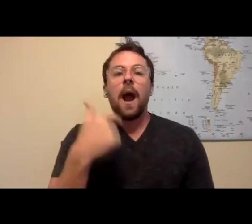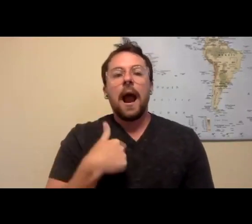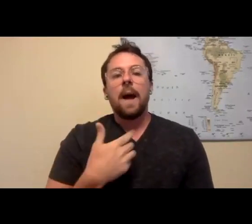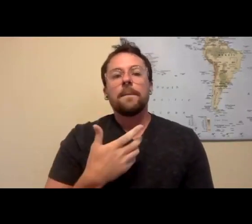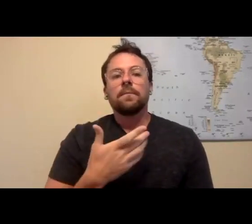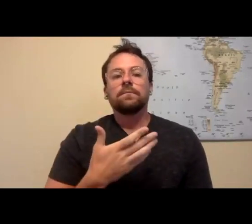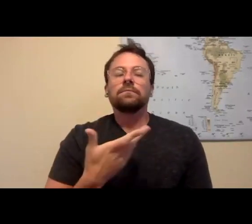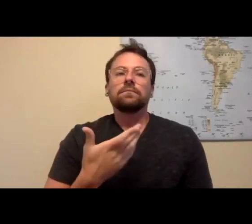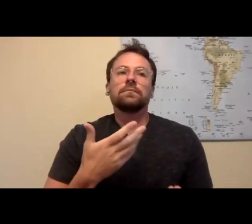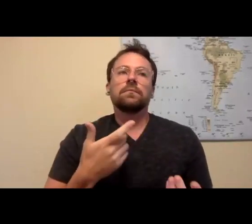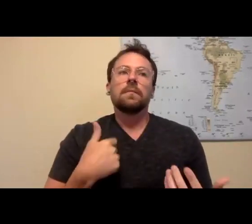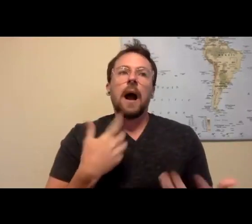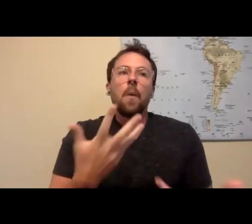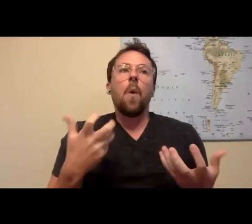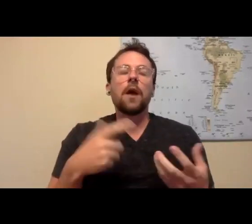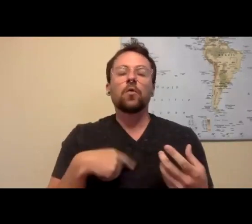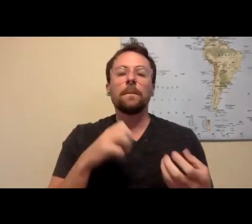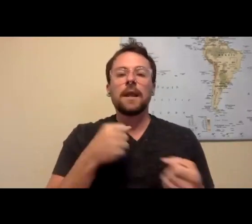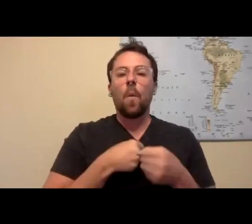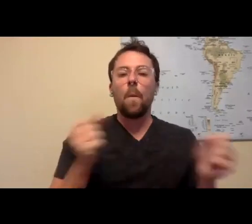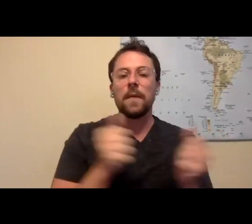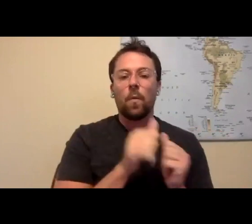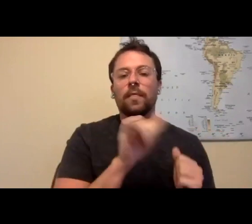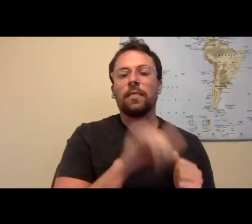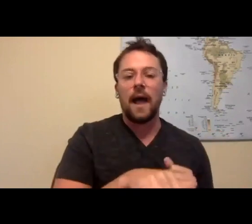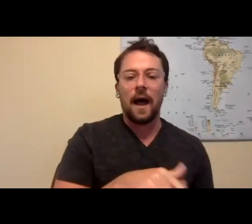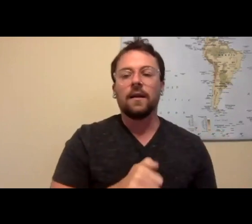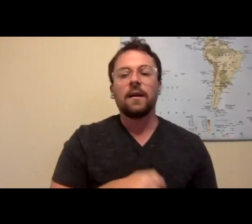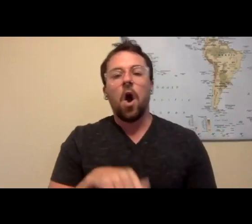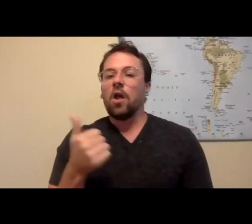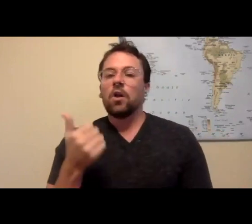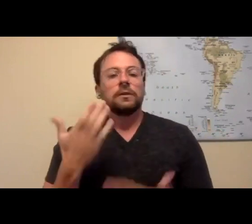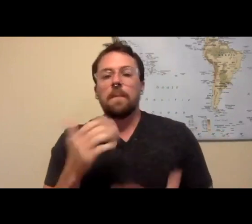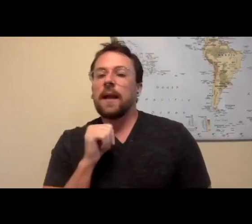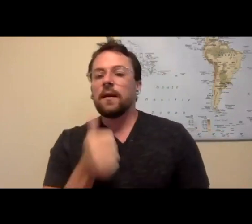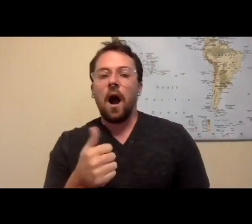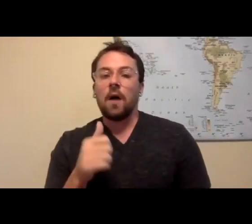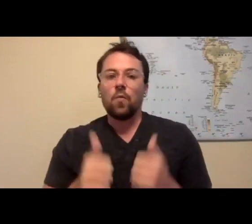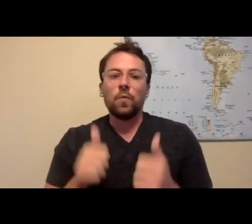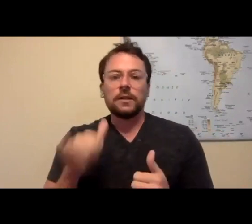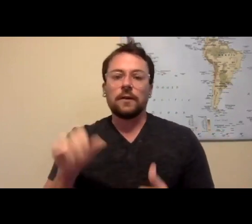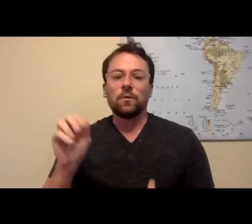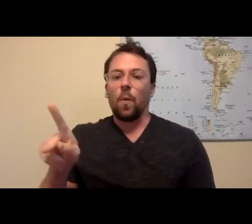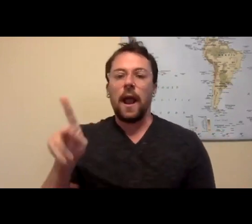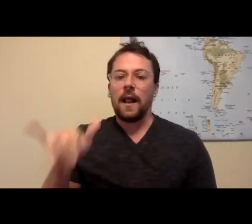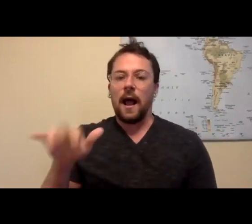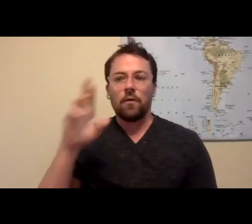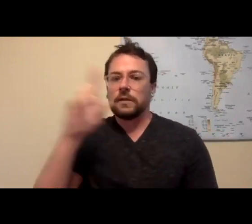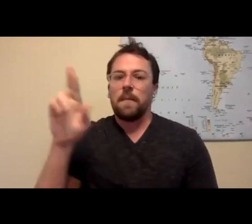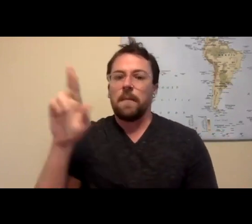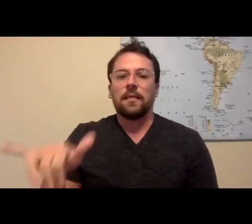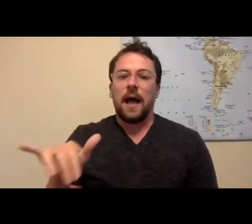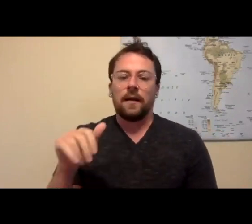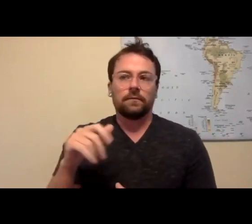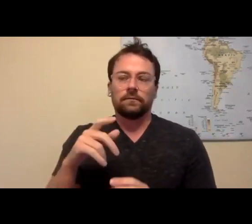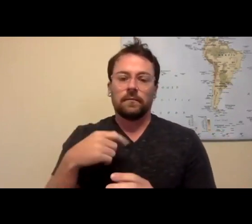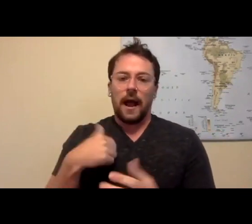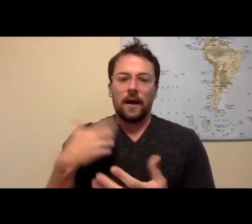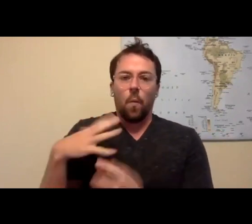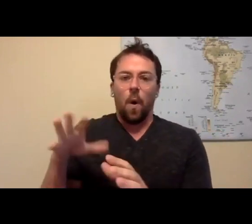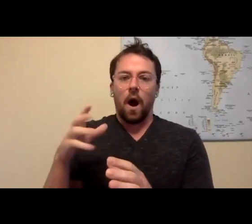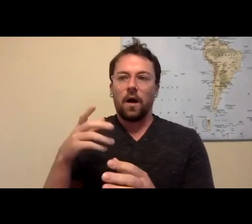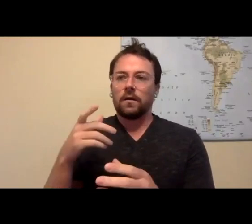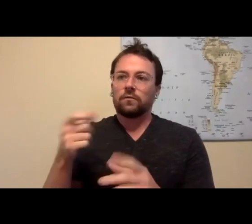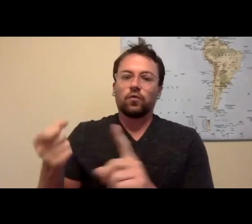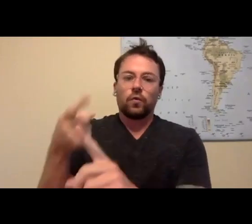It's important that we understand what that situation is generally for trans people so